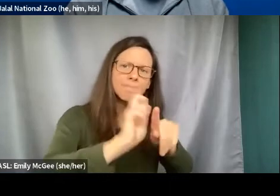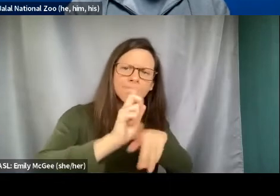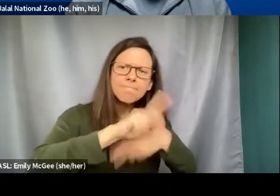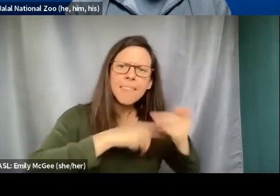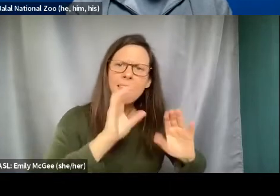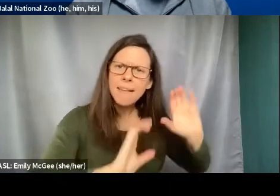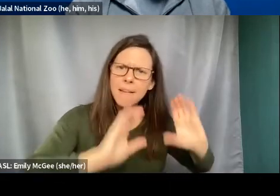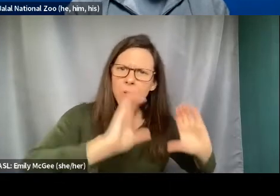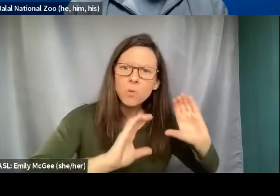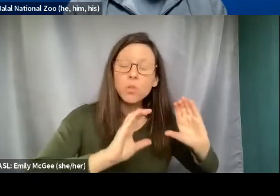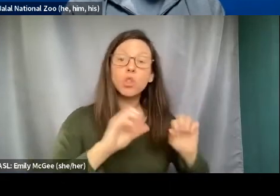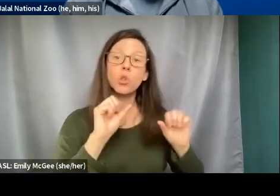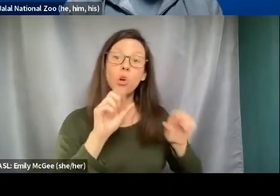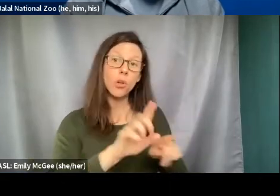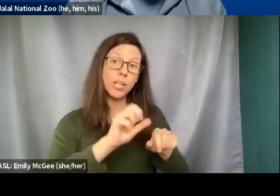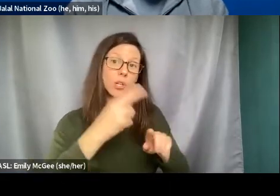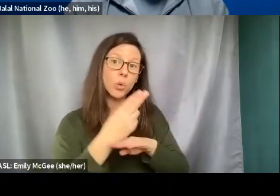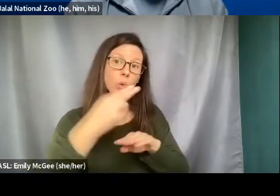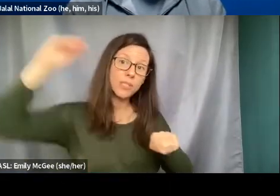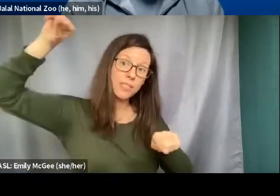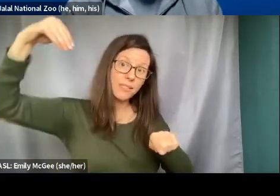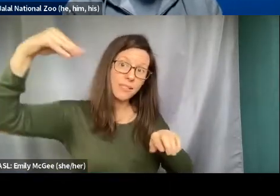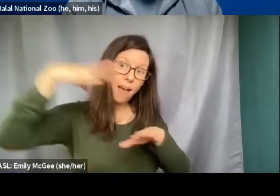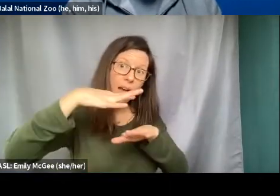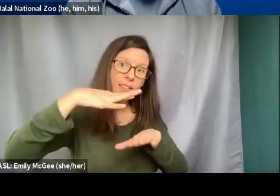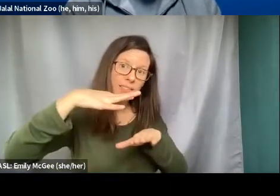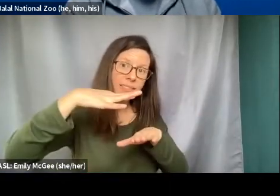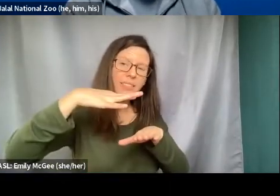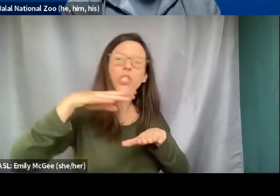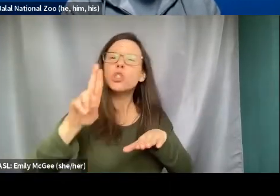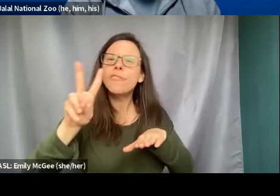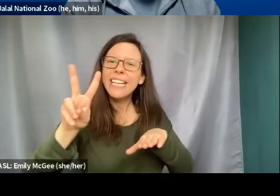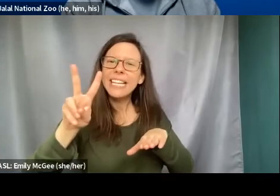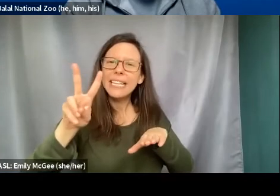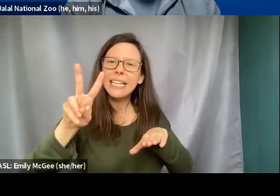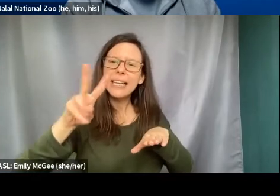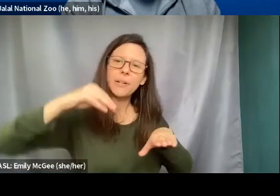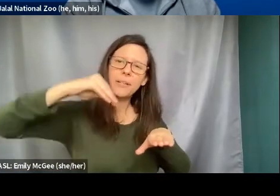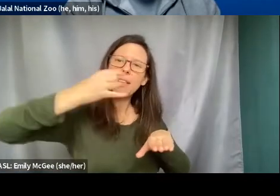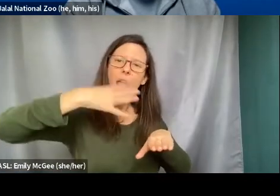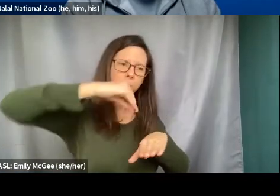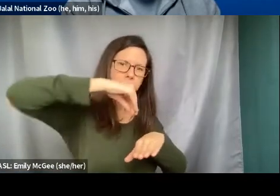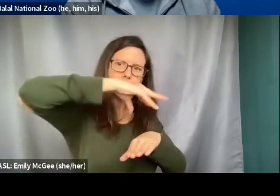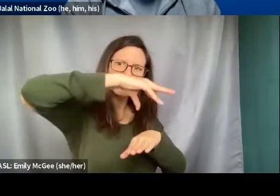uv sterilization to treat these pools. >>Shellie: Okay. And I think many of our viewers have probably